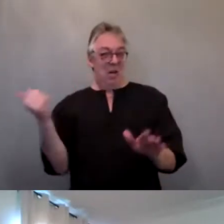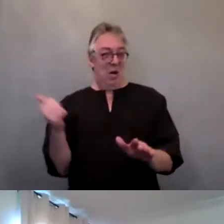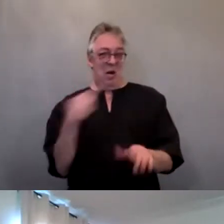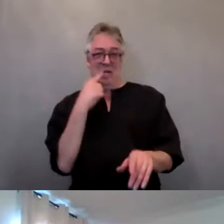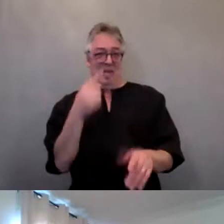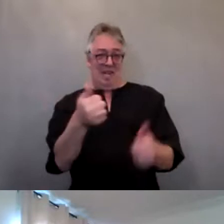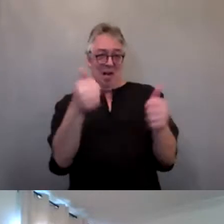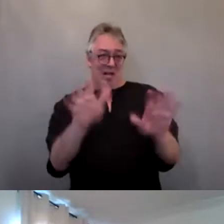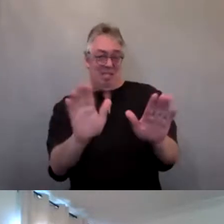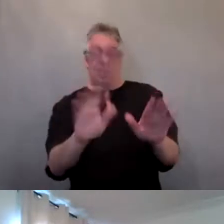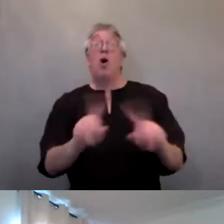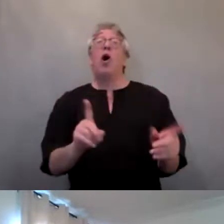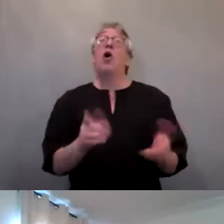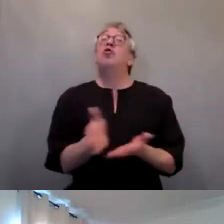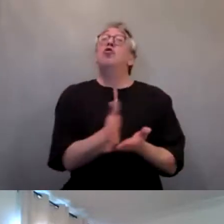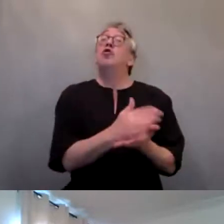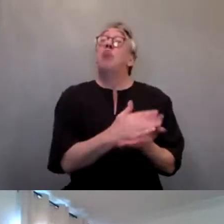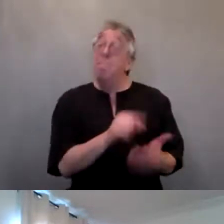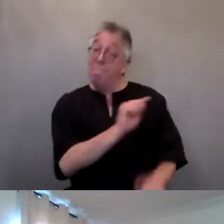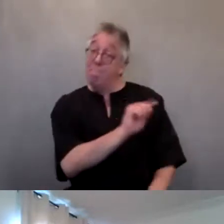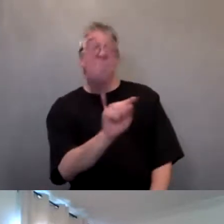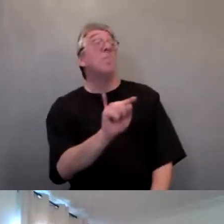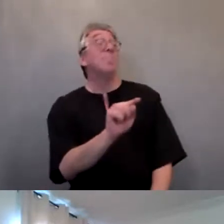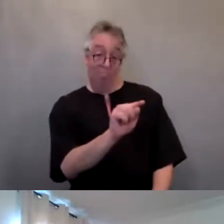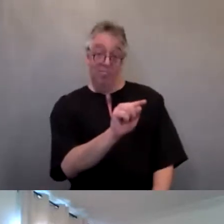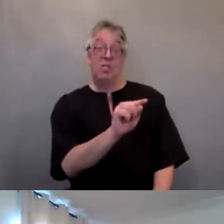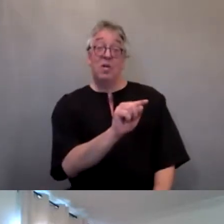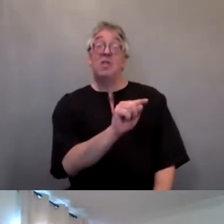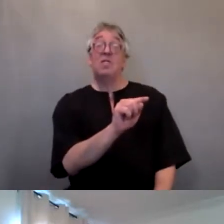not recommended to sleep with your cochlear implant